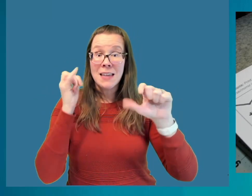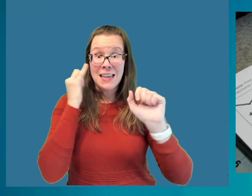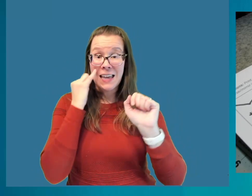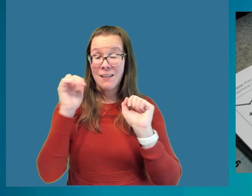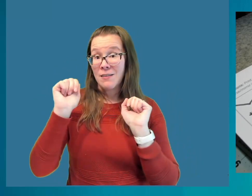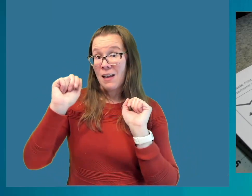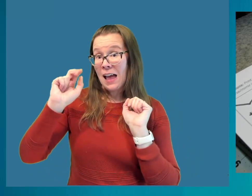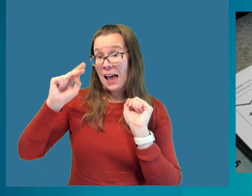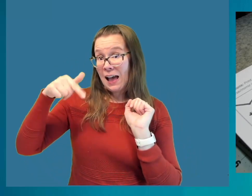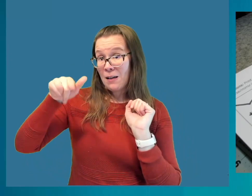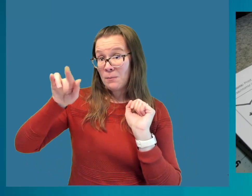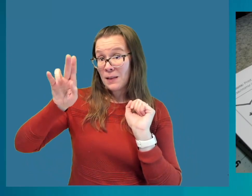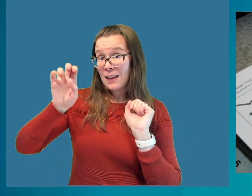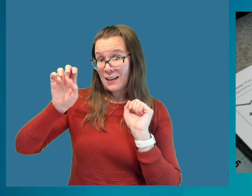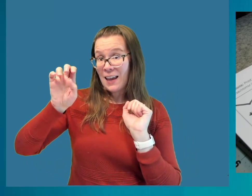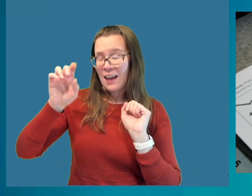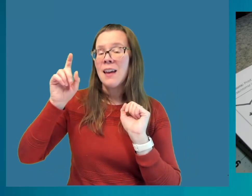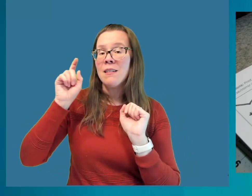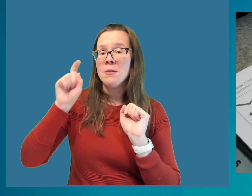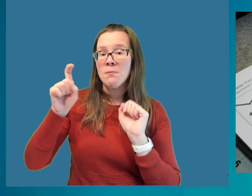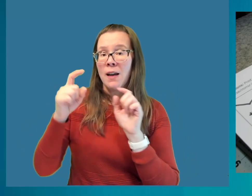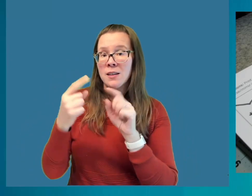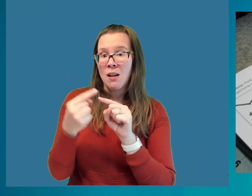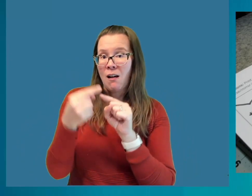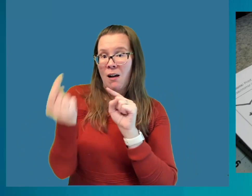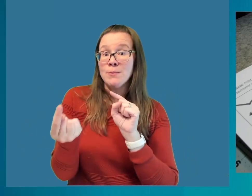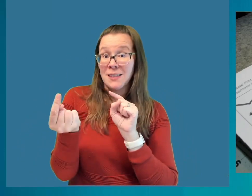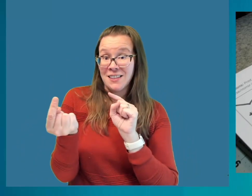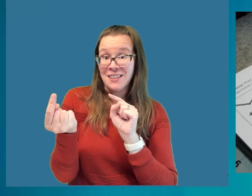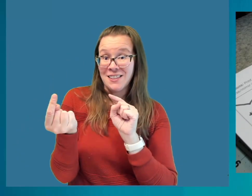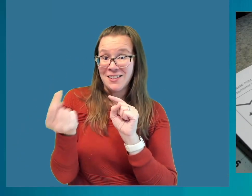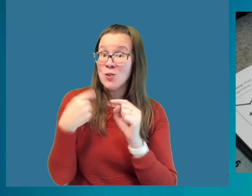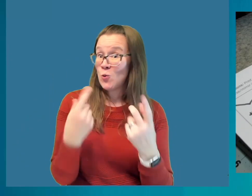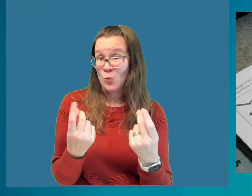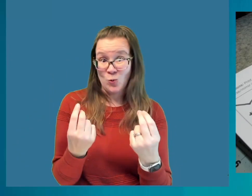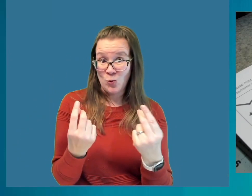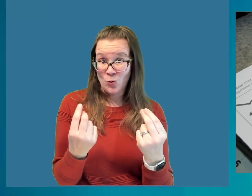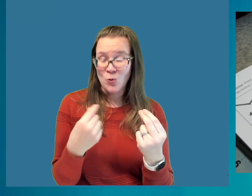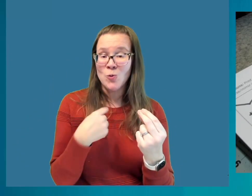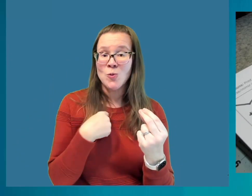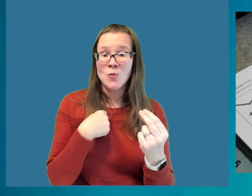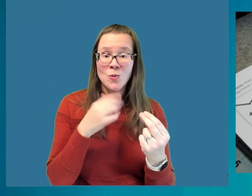there's no reason for it to be clean and neat). Then once you have your final penciled version,